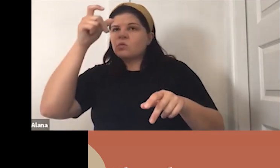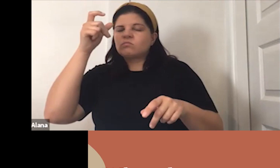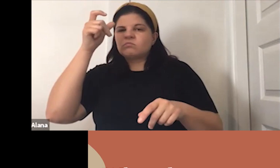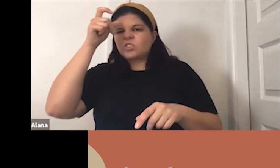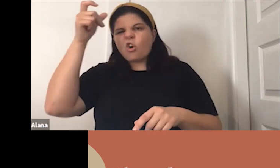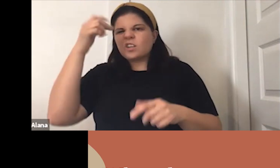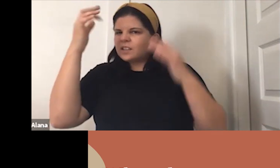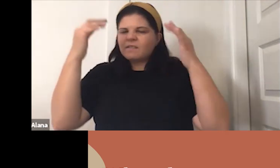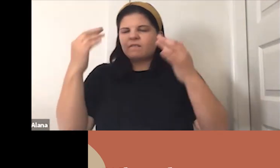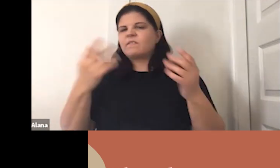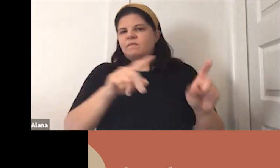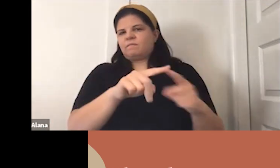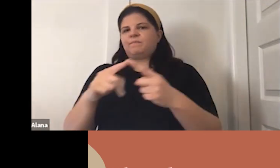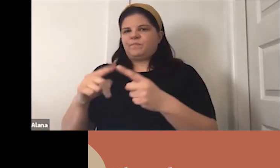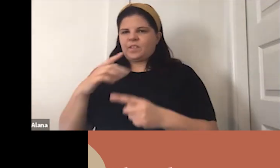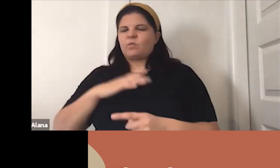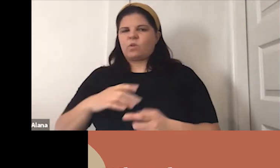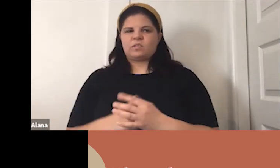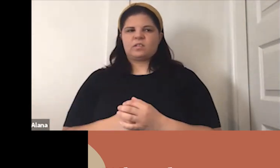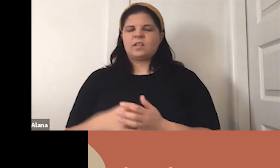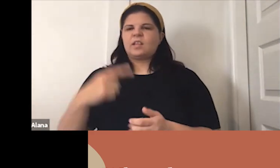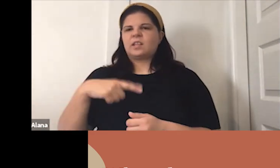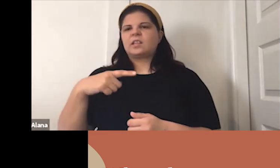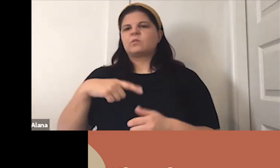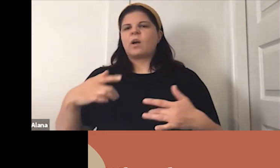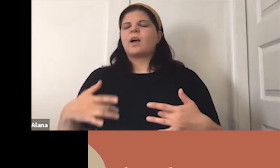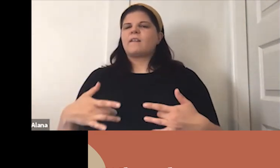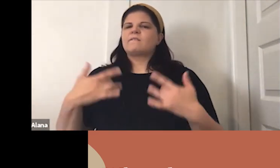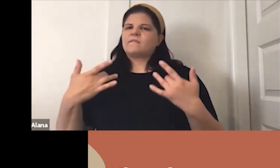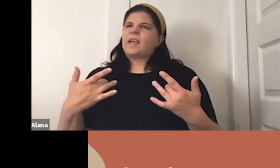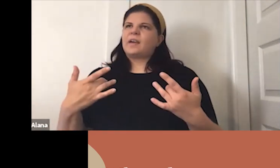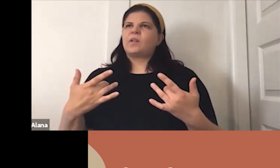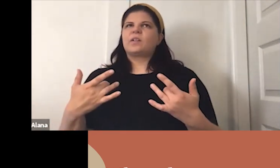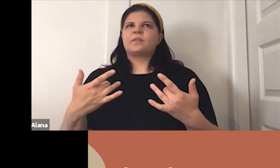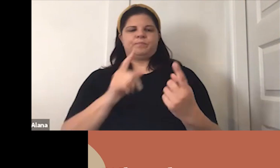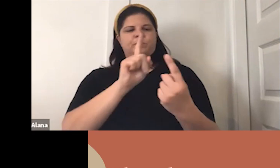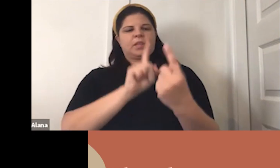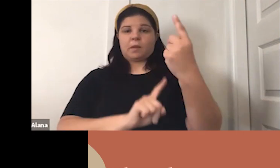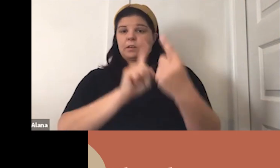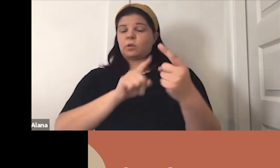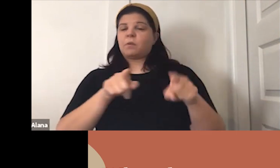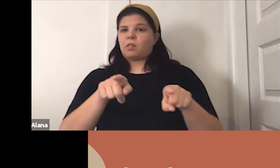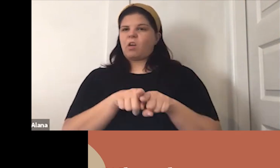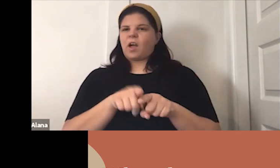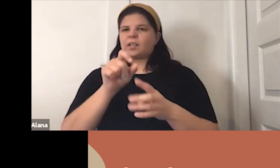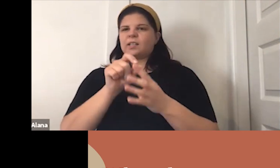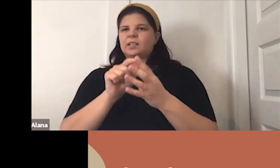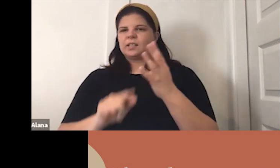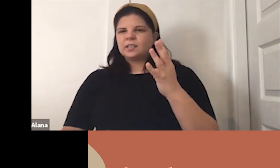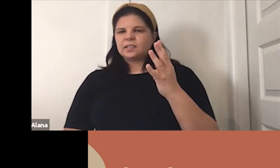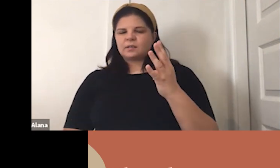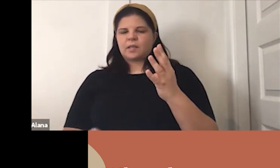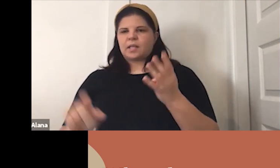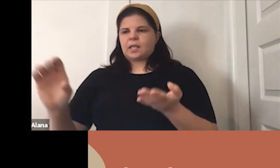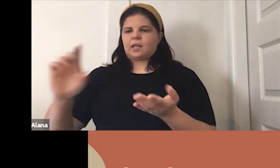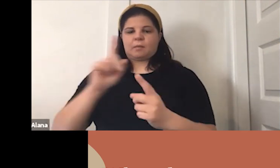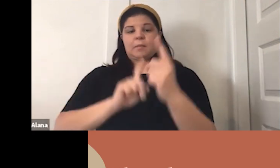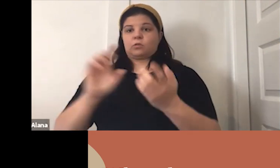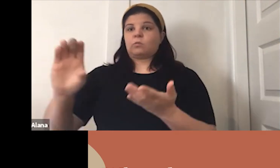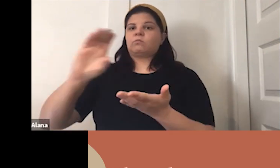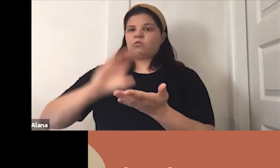That is basically what mentorships like the disability mentorship does.